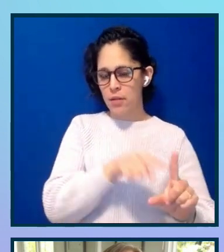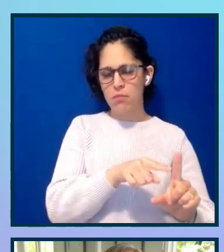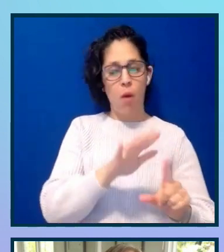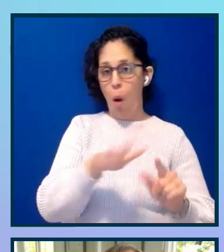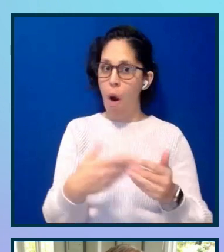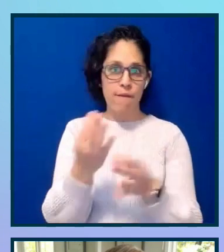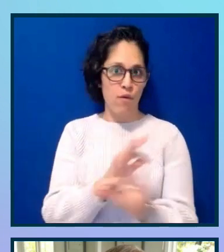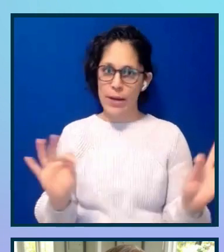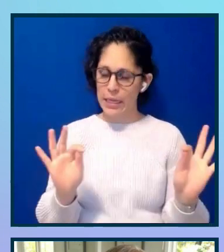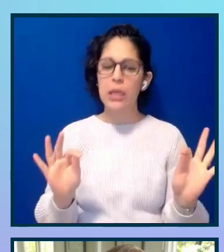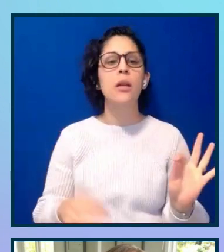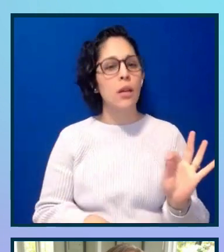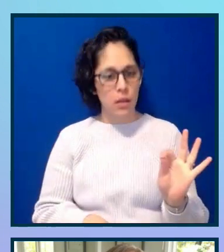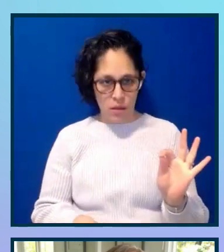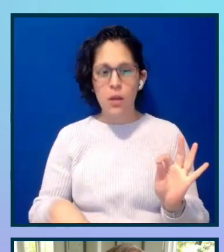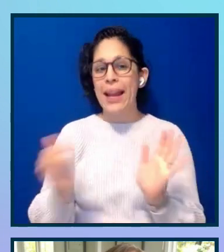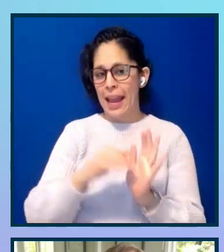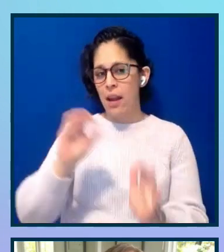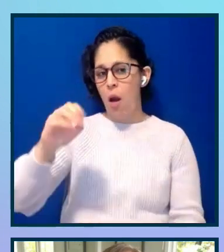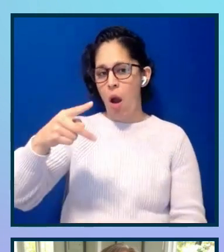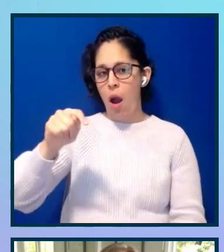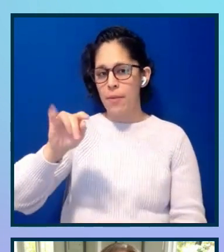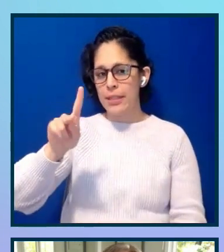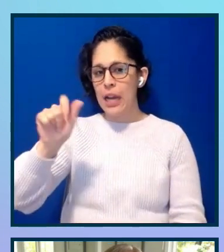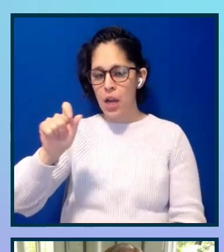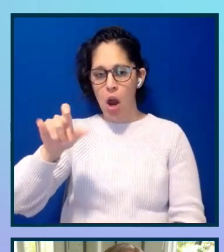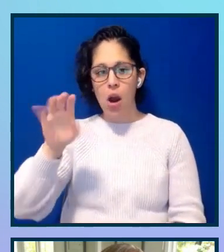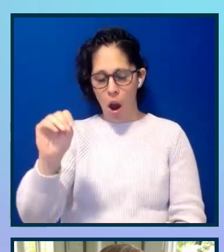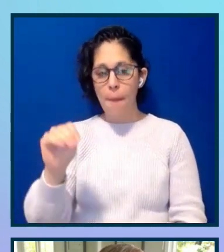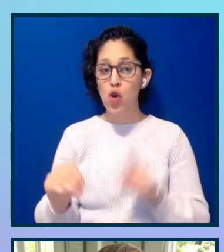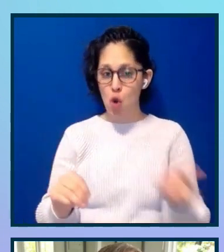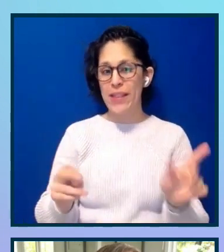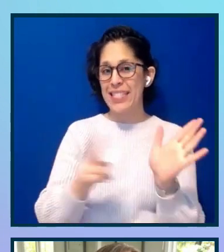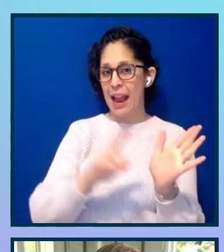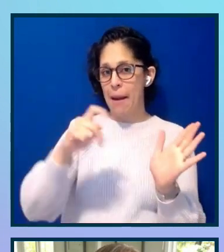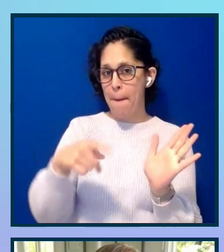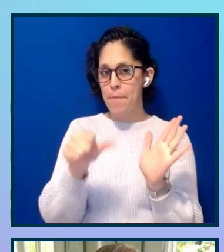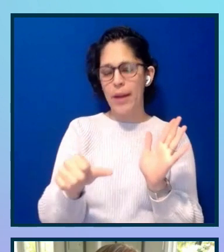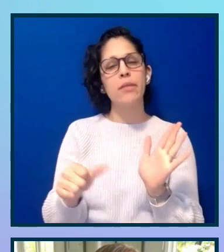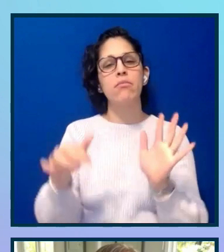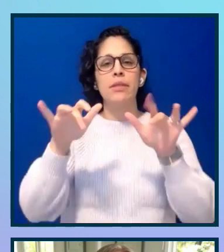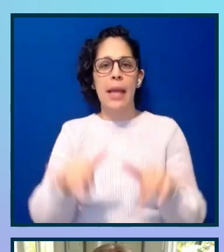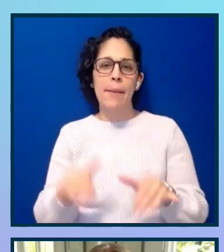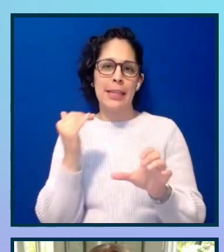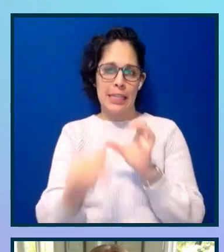So optikka.com, go to the sign up button, you'll enter your email address and password,